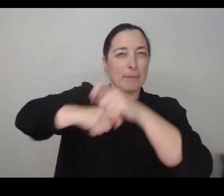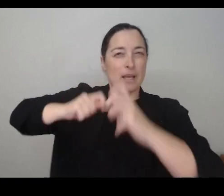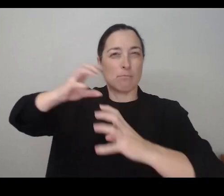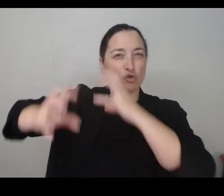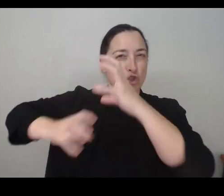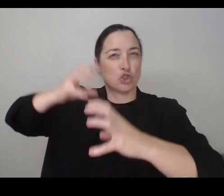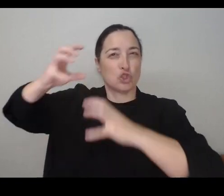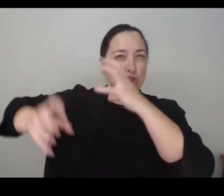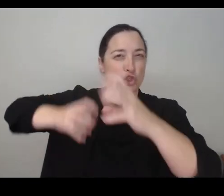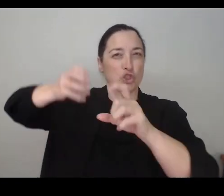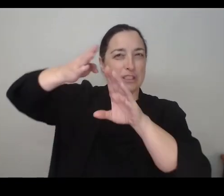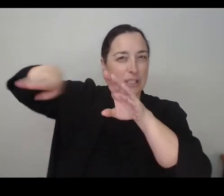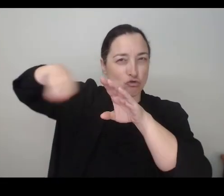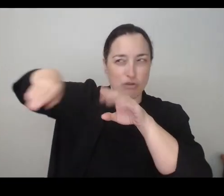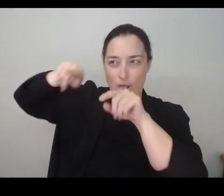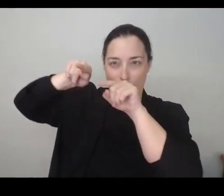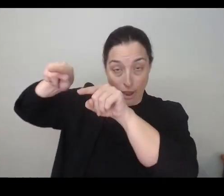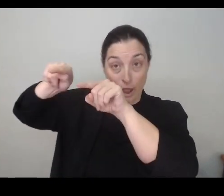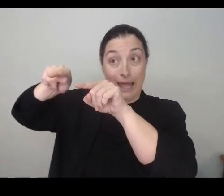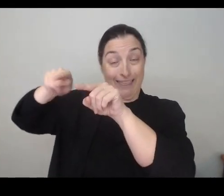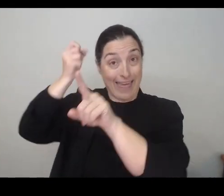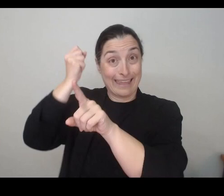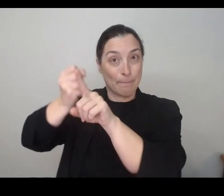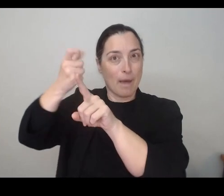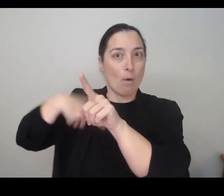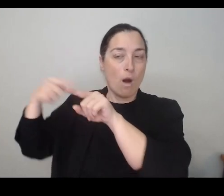Henri, do you have? No, I think, when you speak,